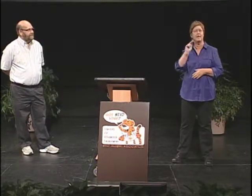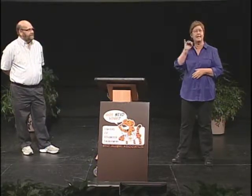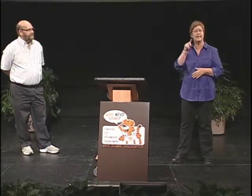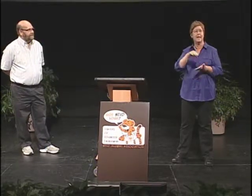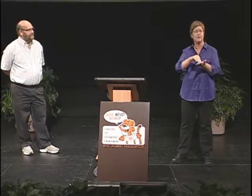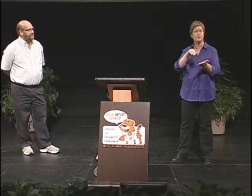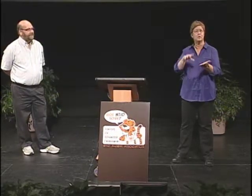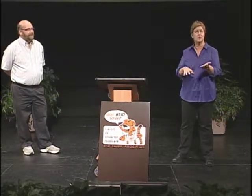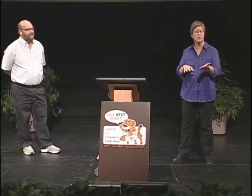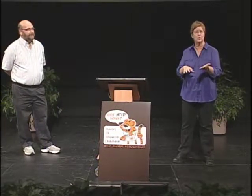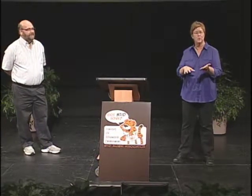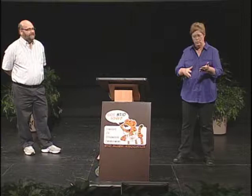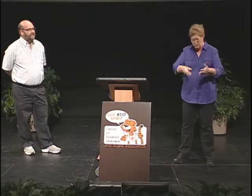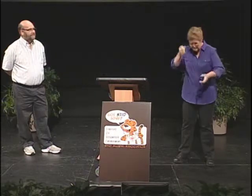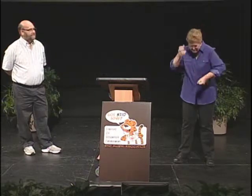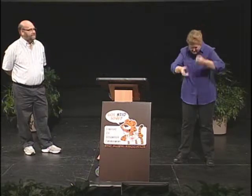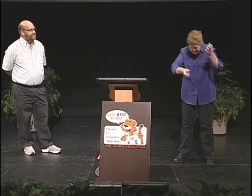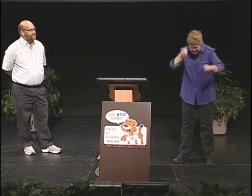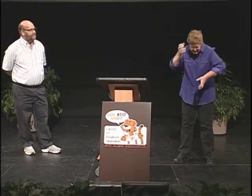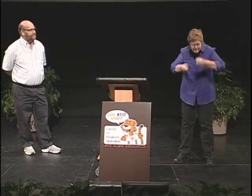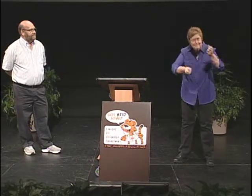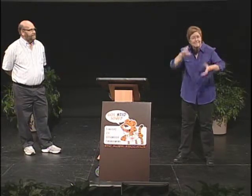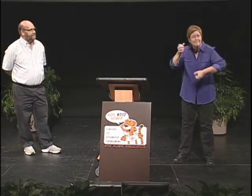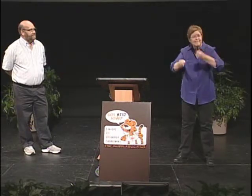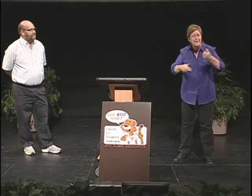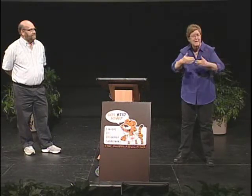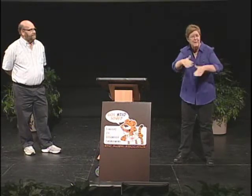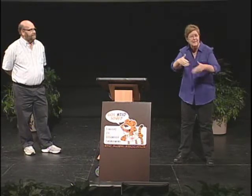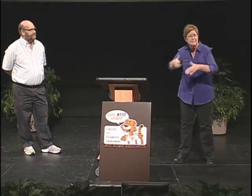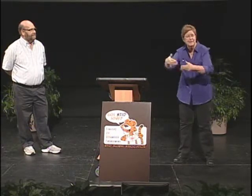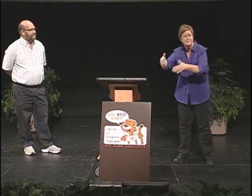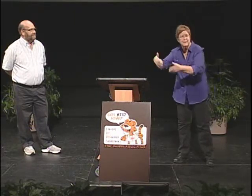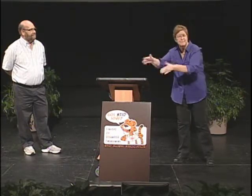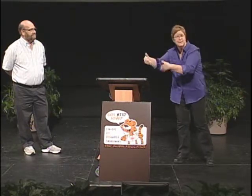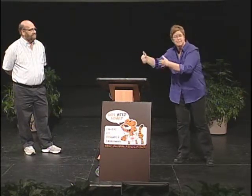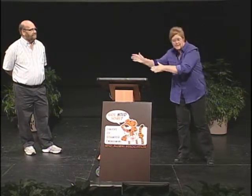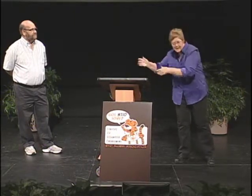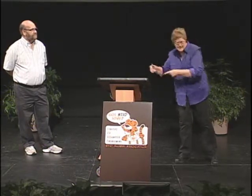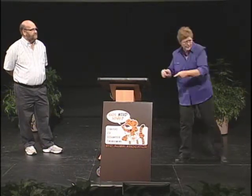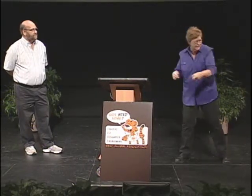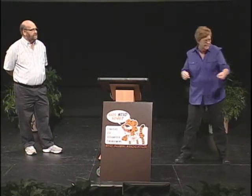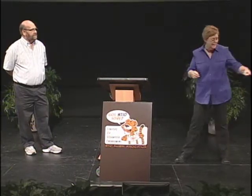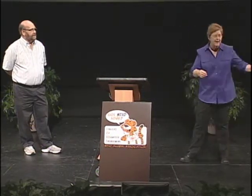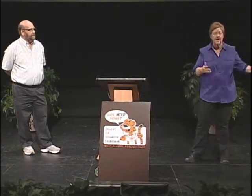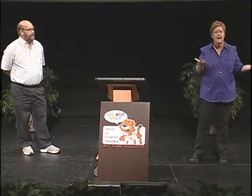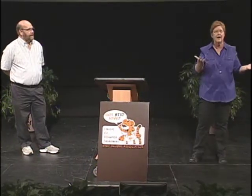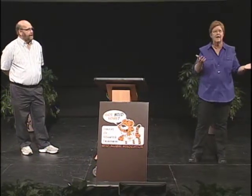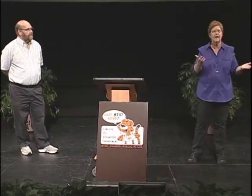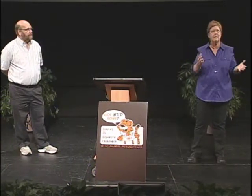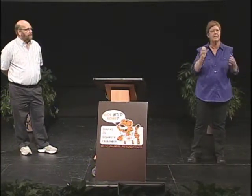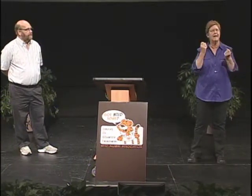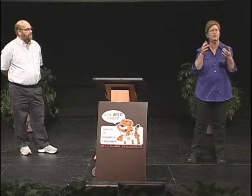where our NTID students have taken some time to go through boxes of items.